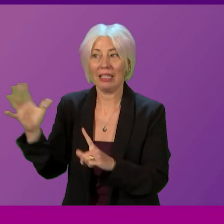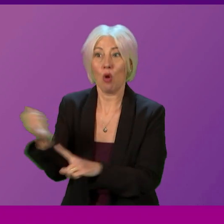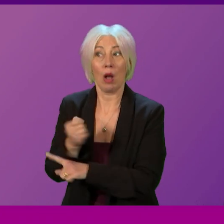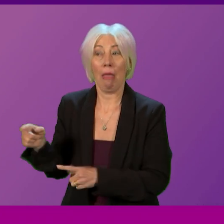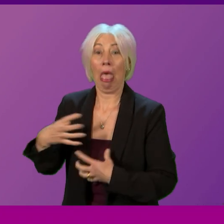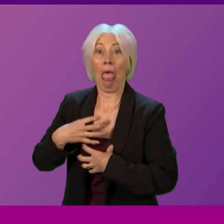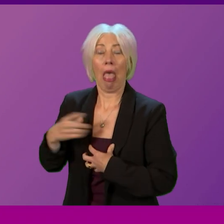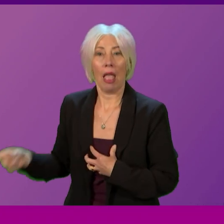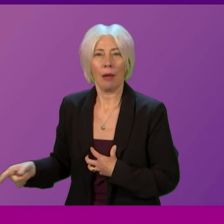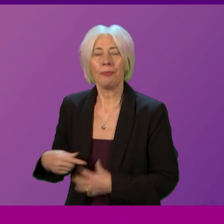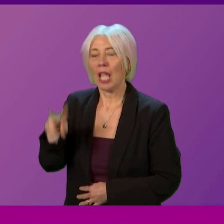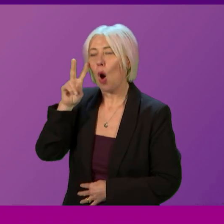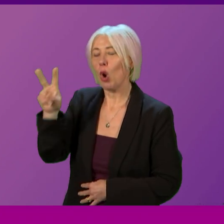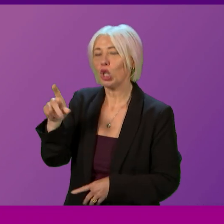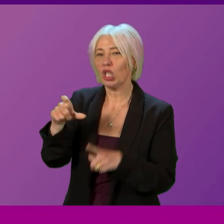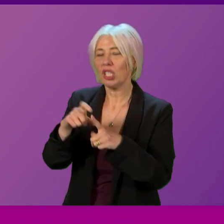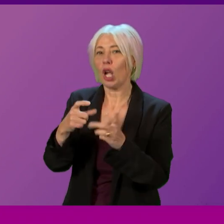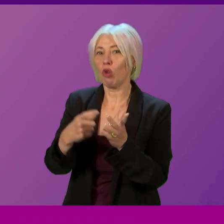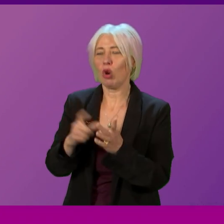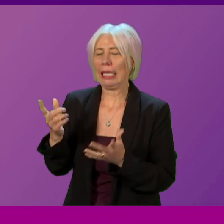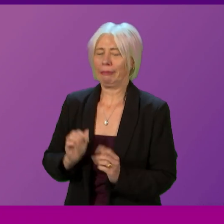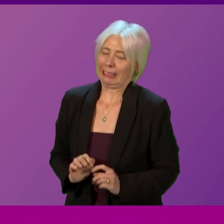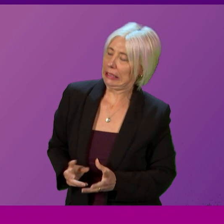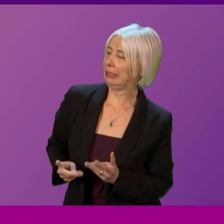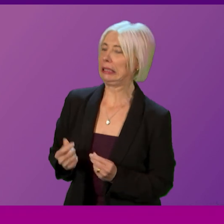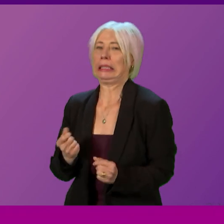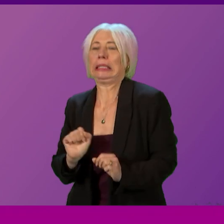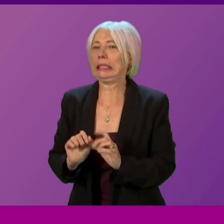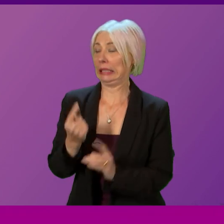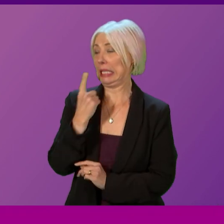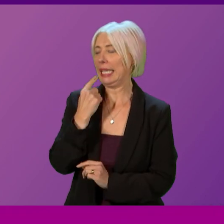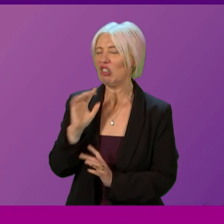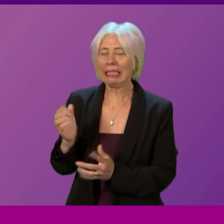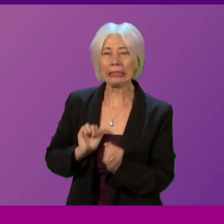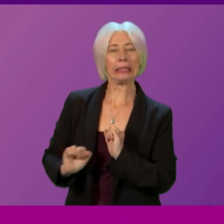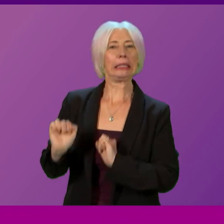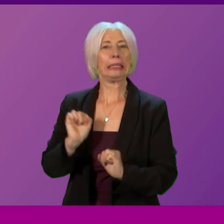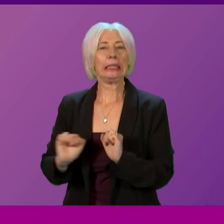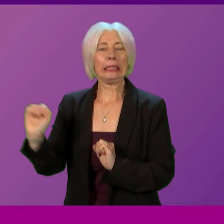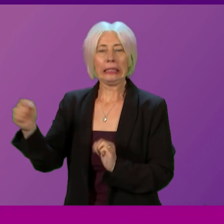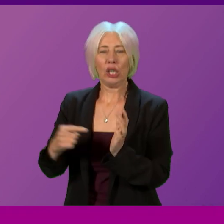I watched Douglas Ross and others squirming on that issue yesterday on television.